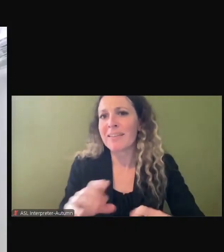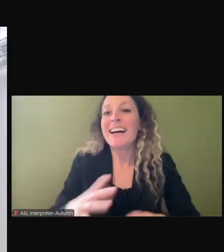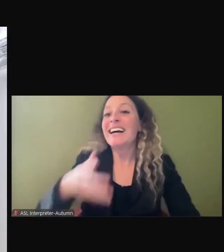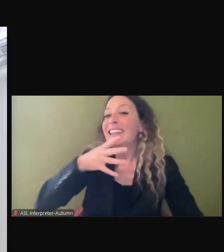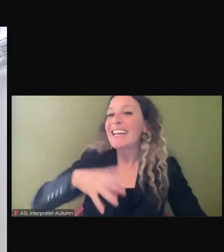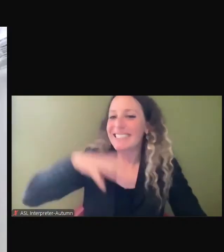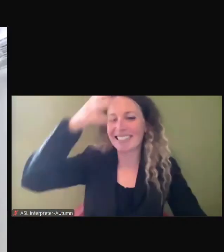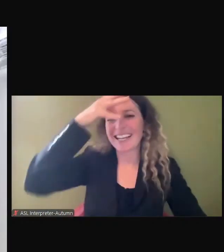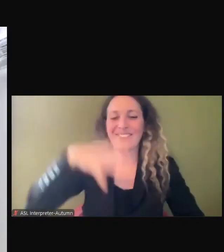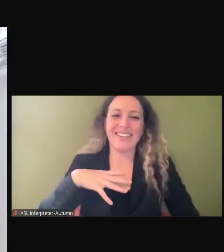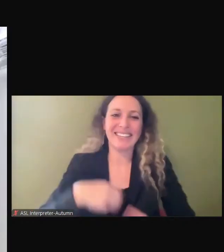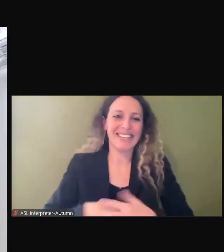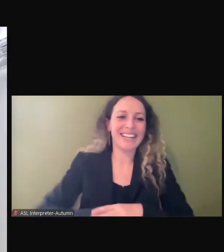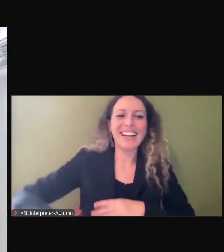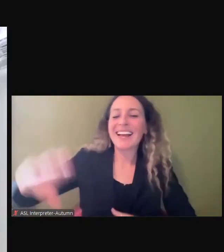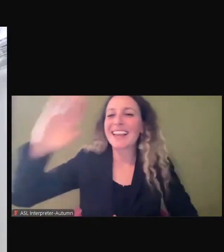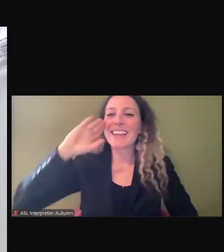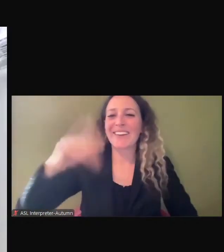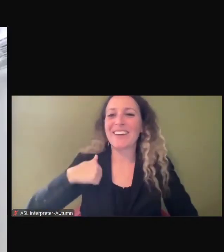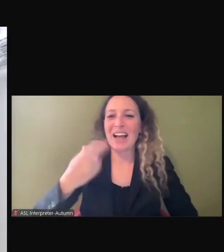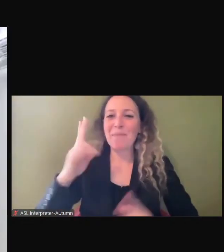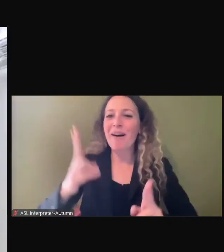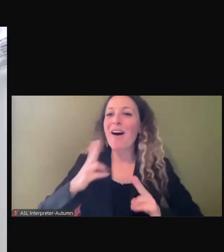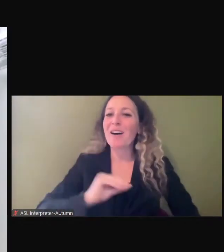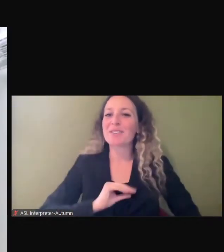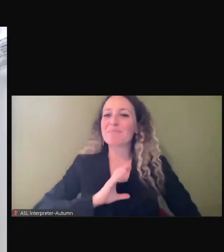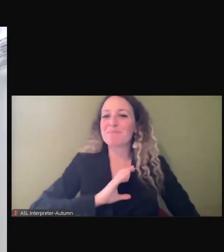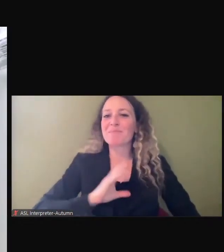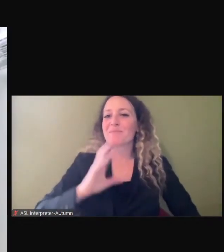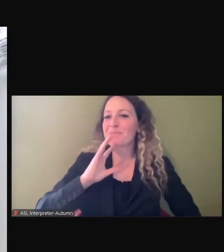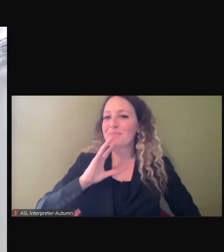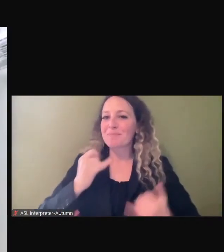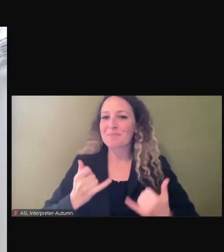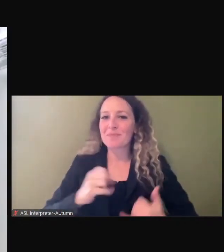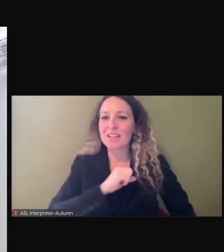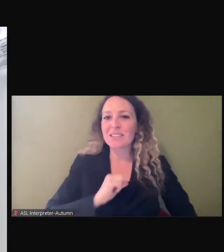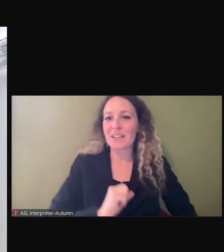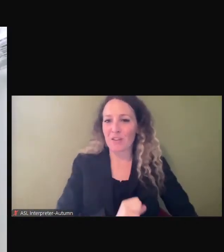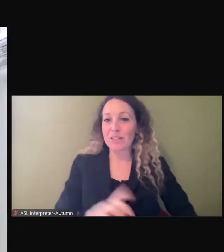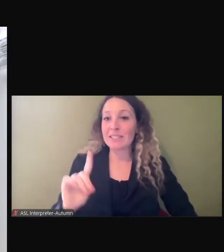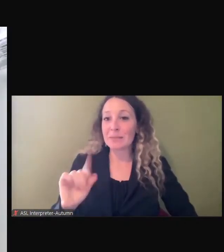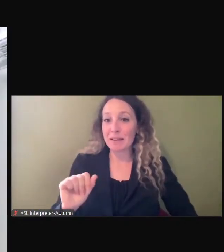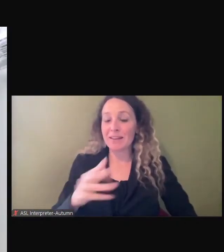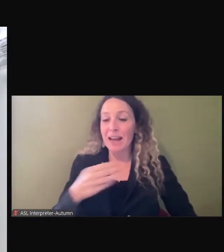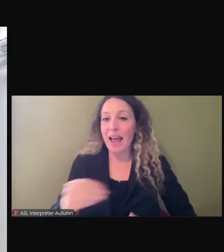I'm honored to speak today at the Stanford disability and telehealth conference.